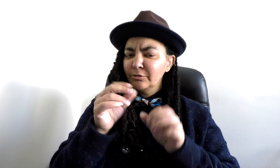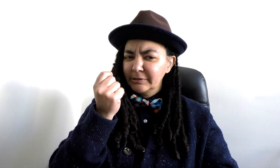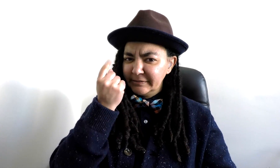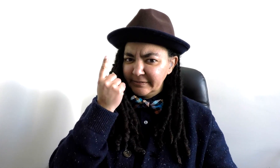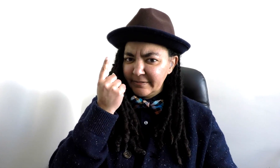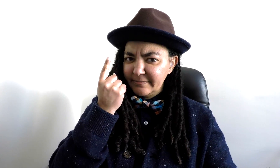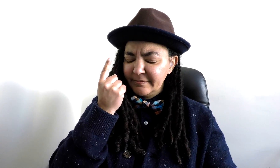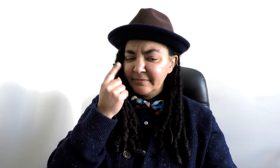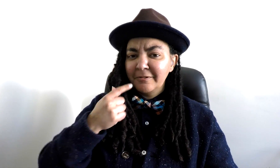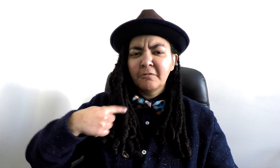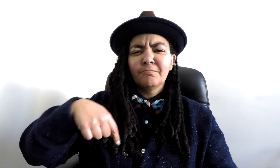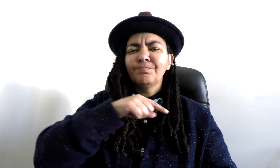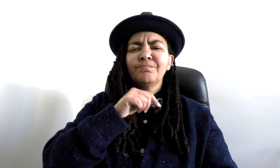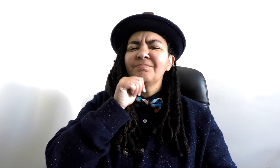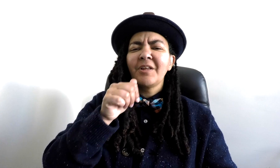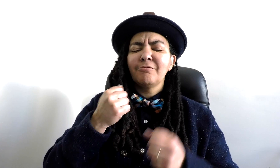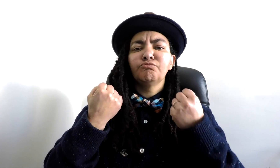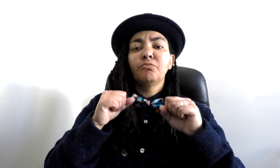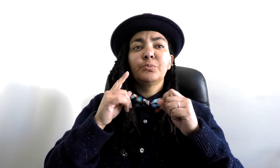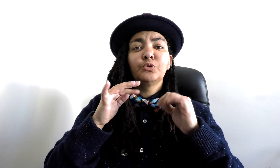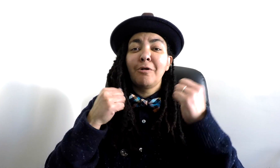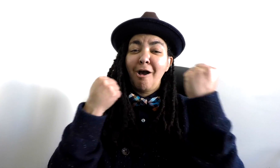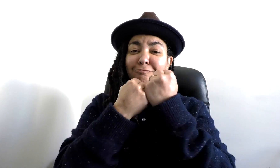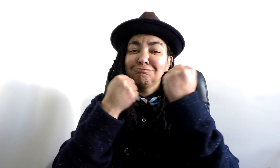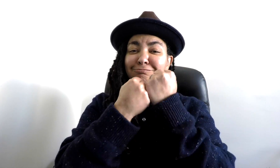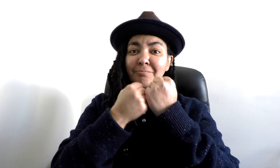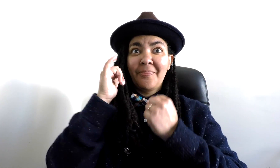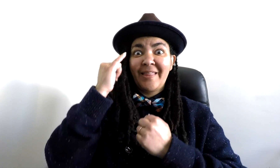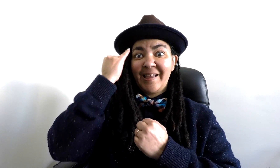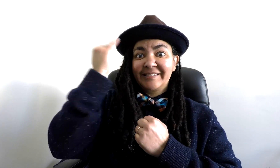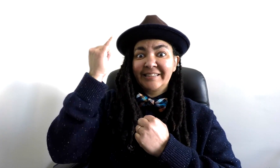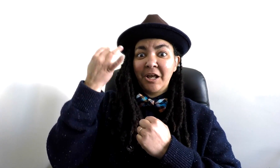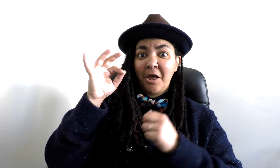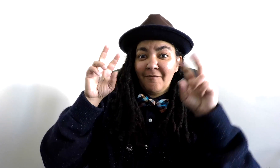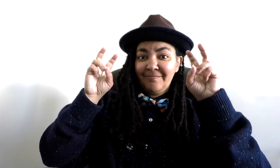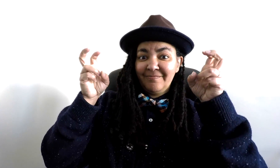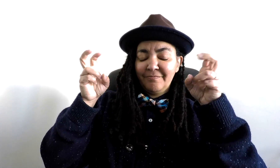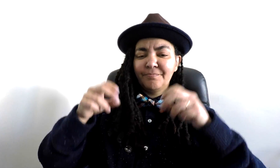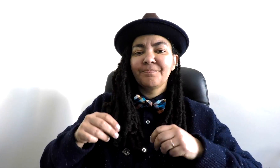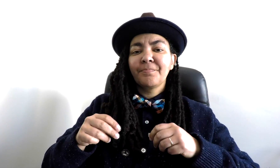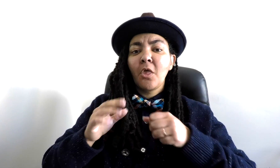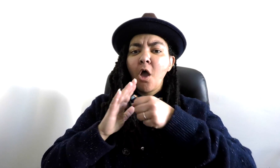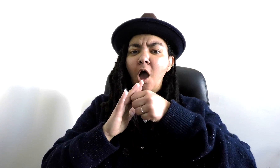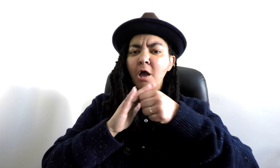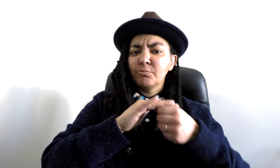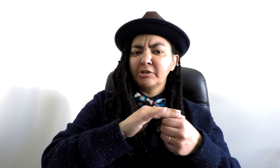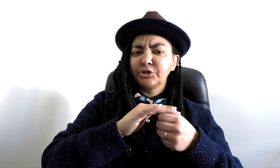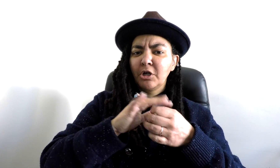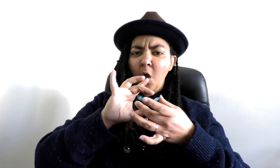Importantly, we do not promote an idea of Oppression Olympics,